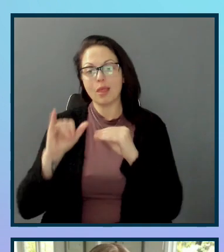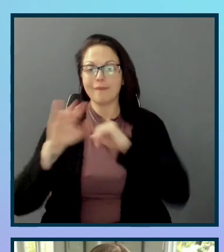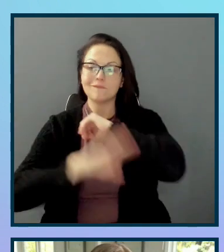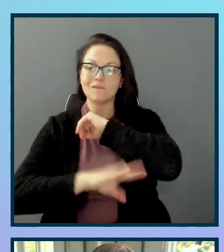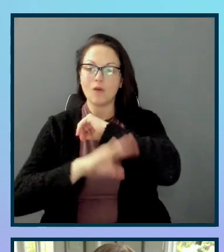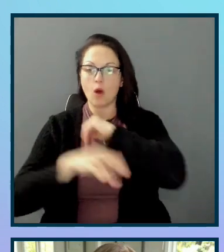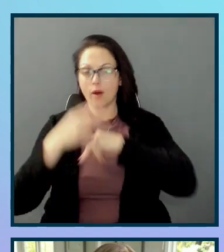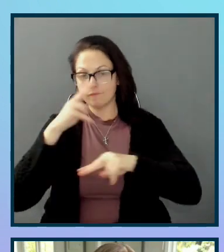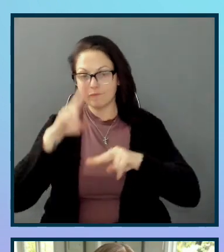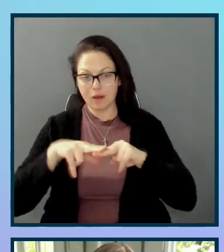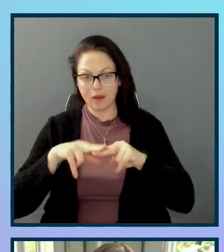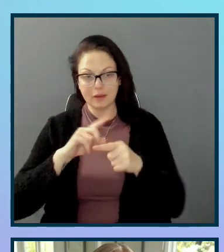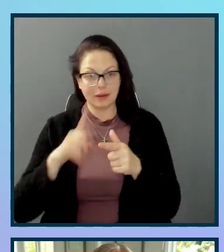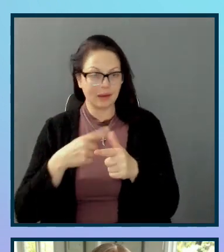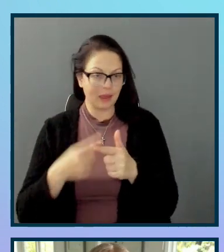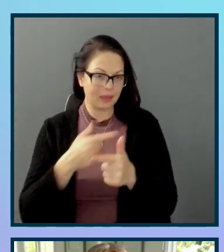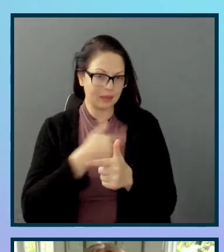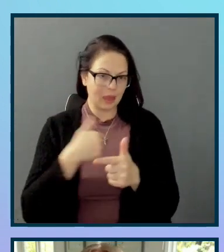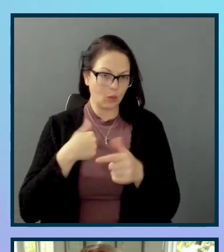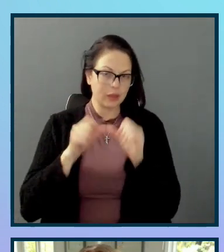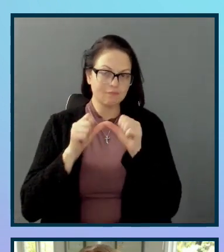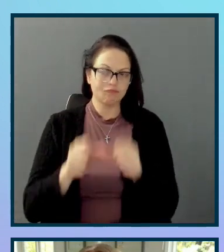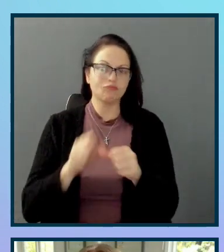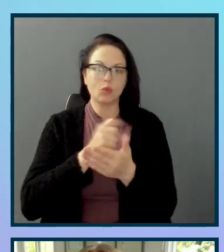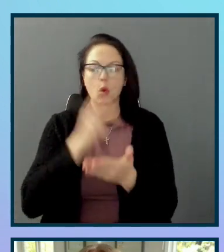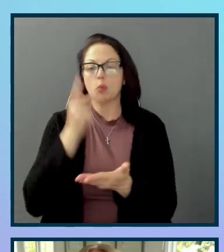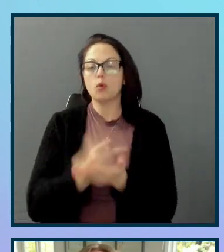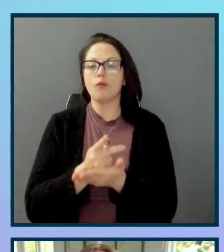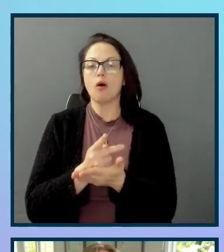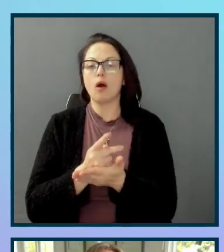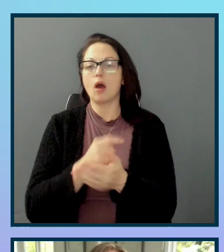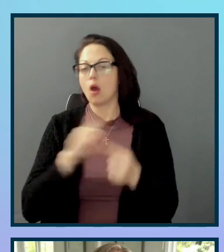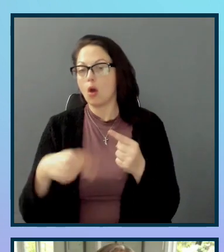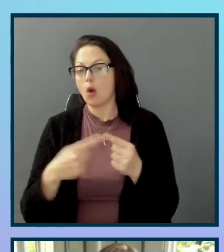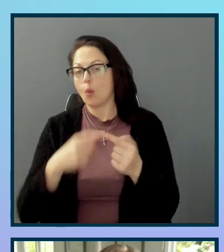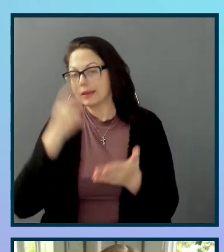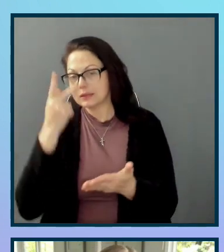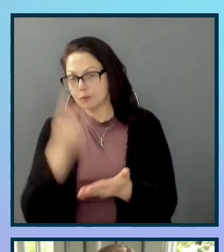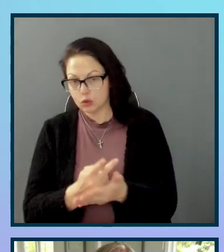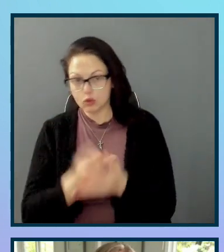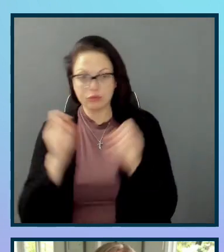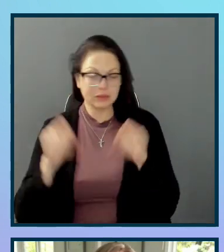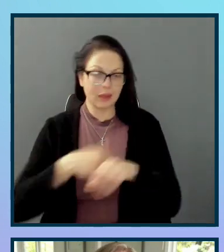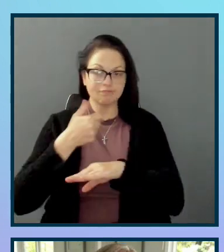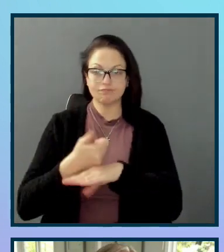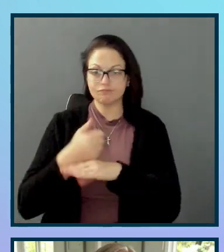and then we just grab it and we submit that for approval. Once that's approved, that can get pushed into staging and deployed to the CDN.